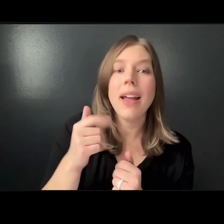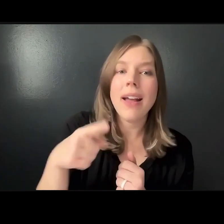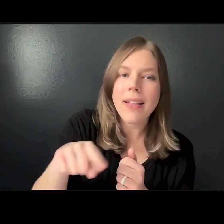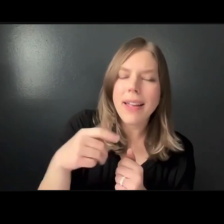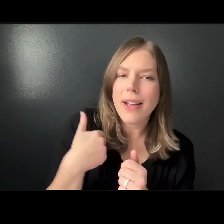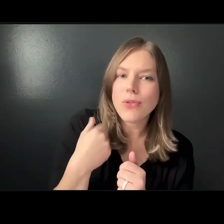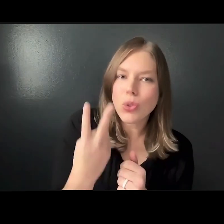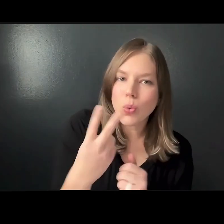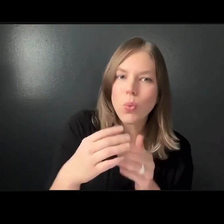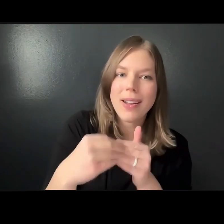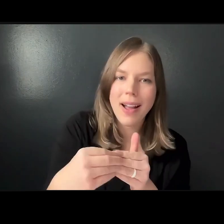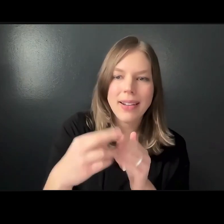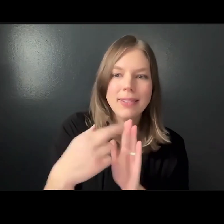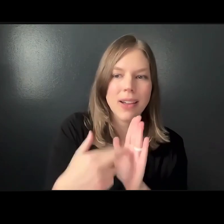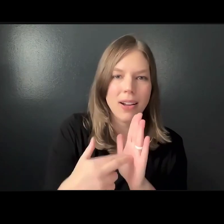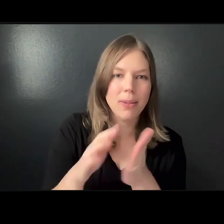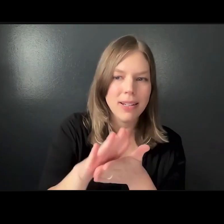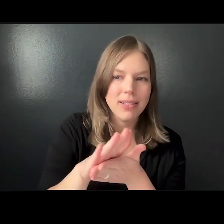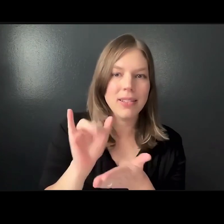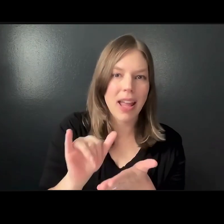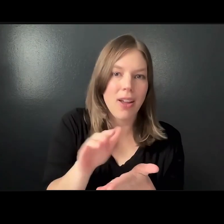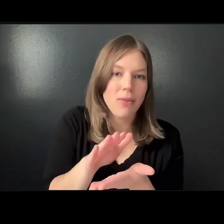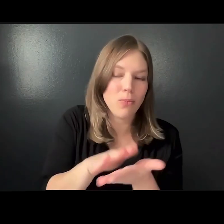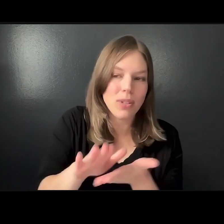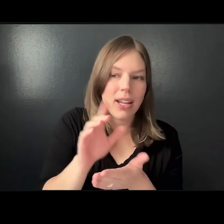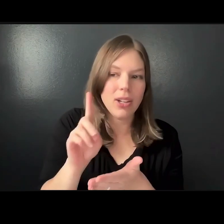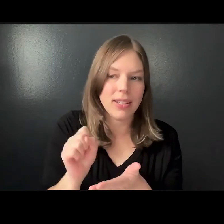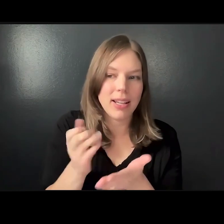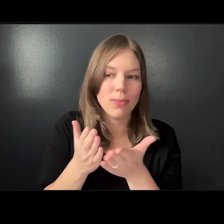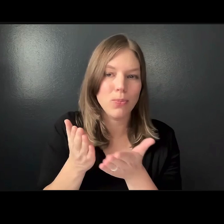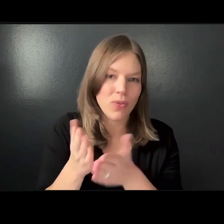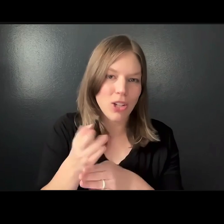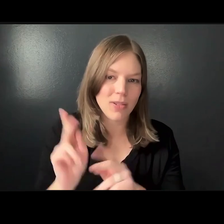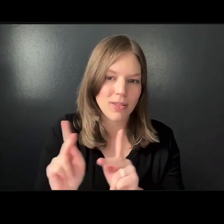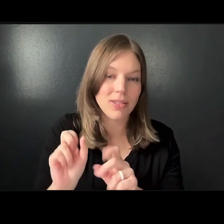AHEAD has two guiding documents specifically for post-secondary disability service professionals